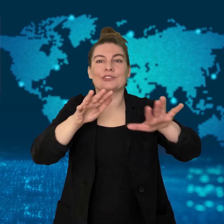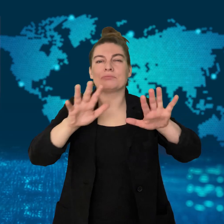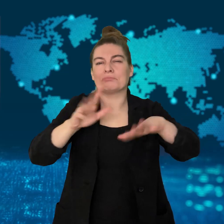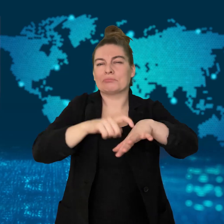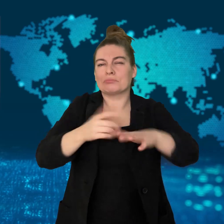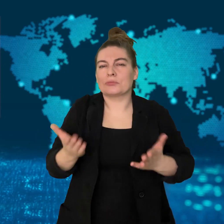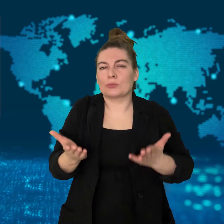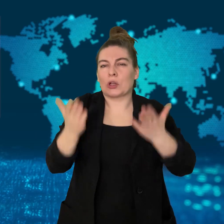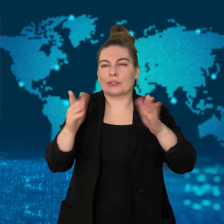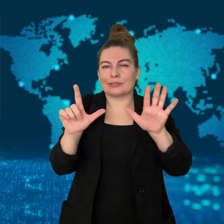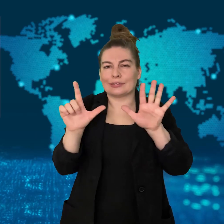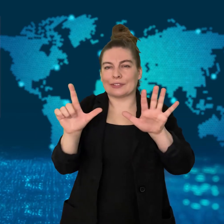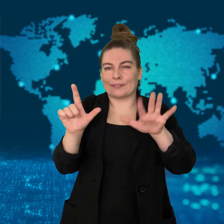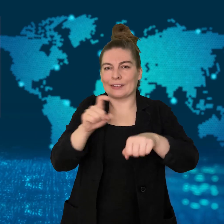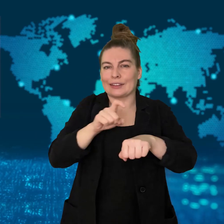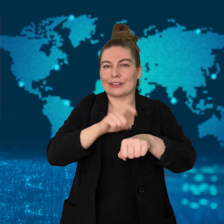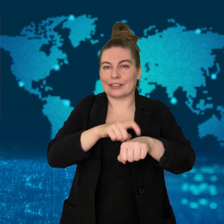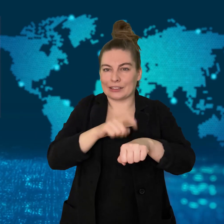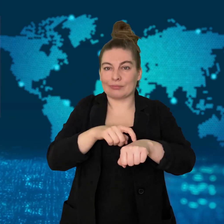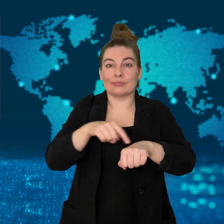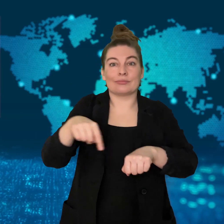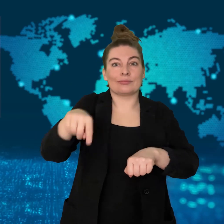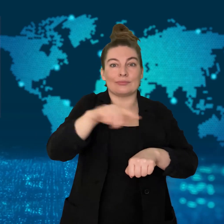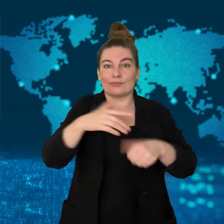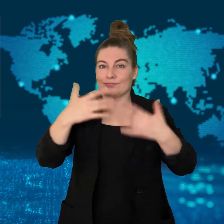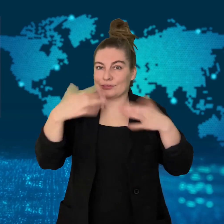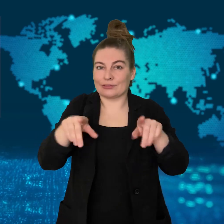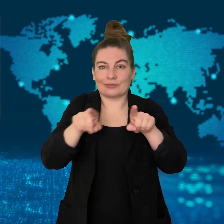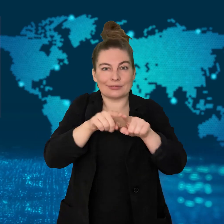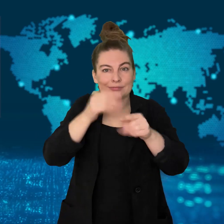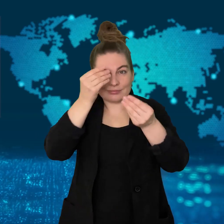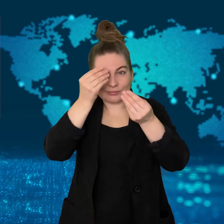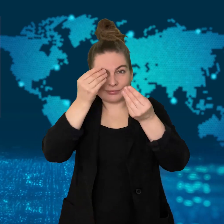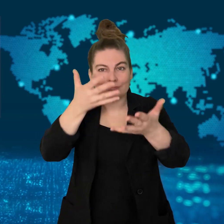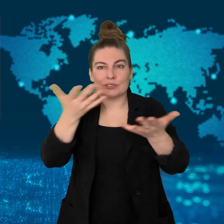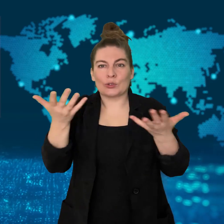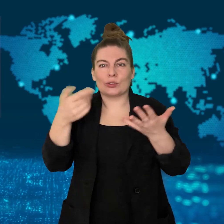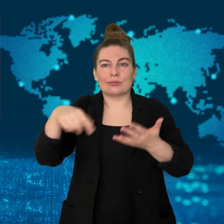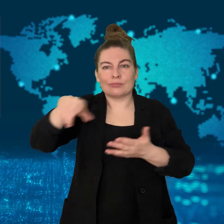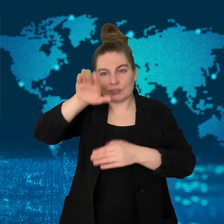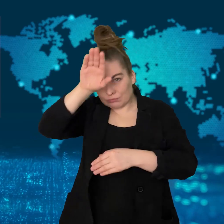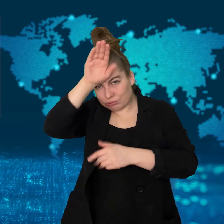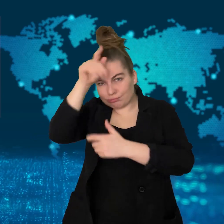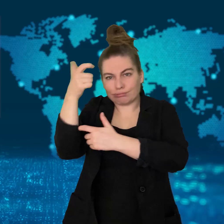Firefighters, ambulance services,